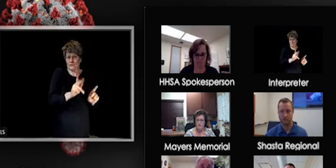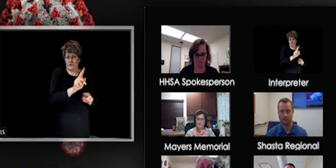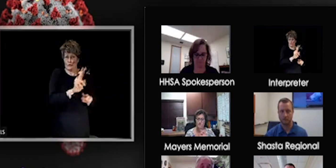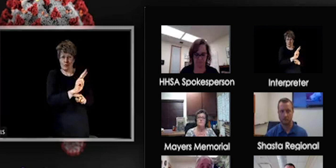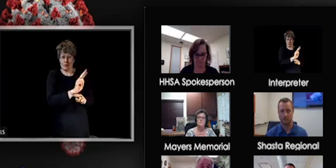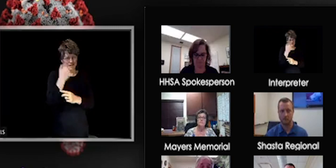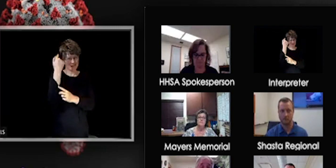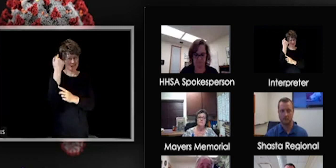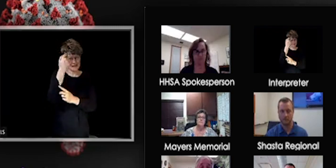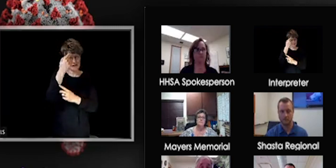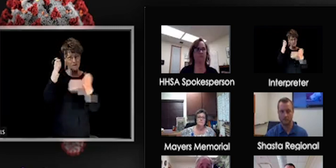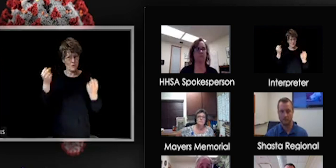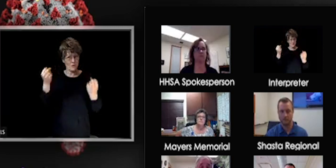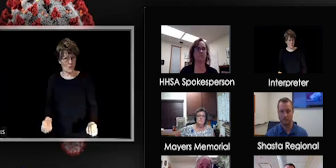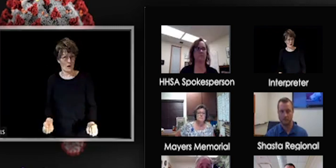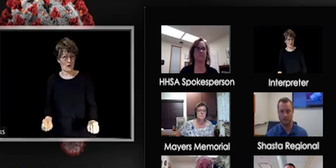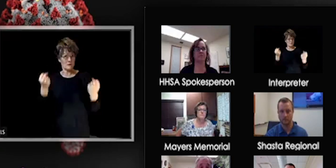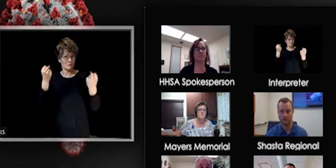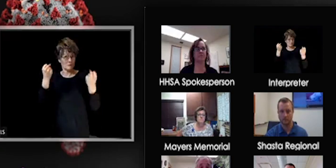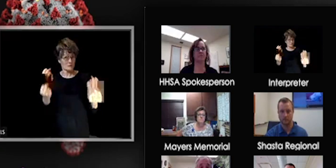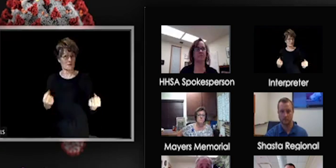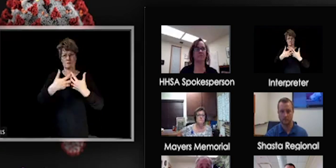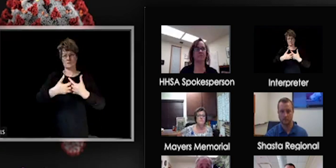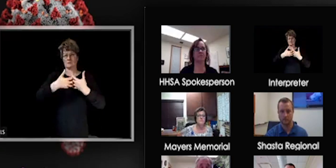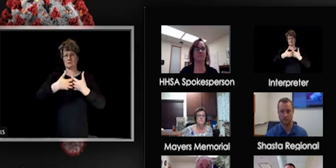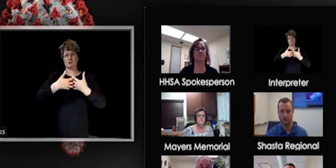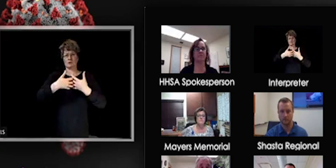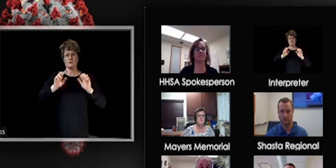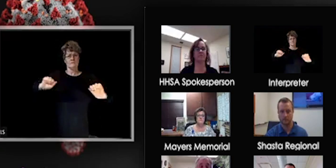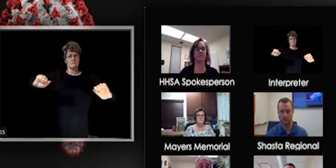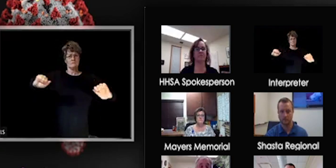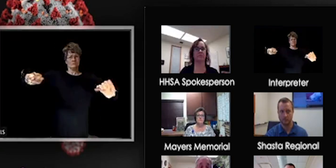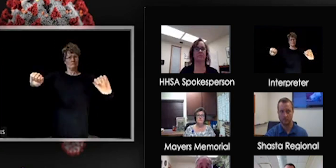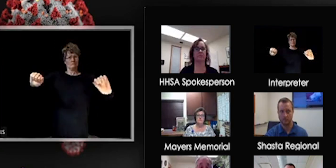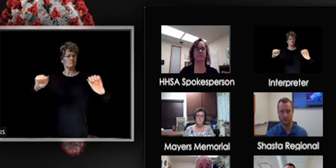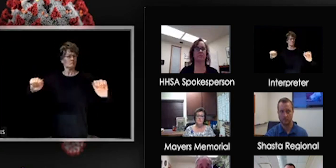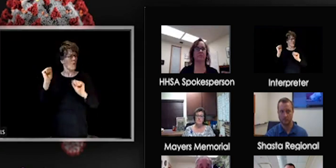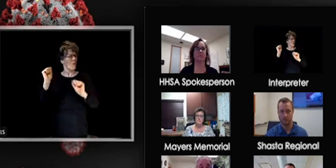that going on inside those facilities, and of course you’ve got people in close proximity